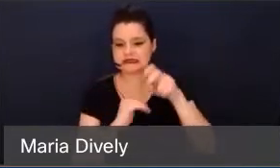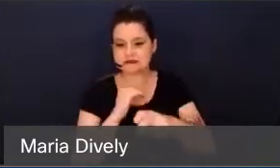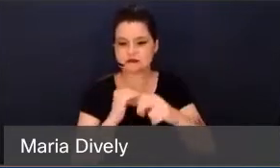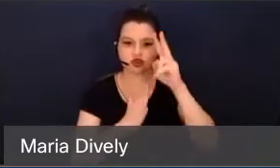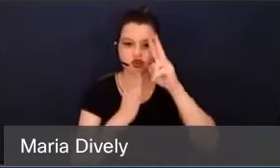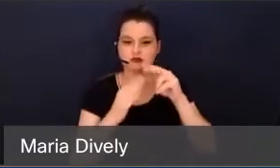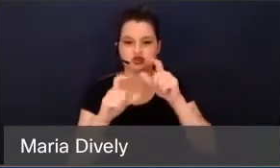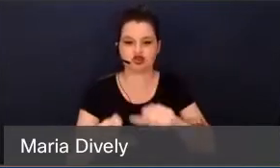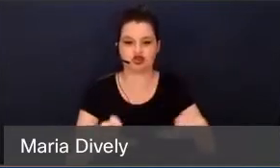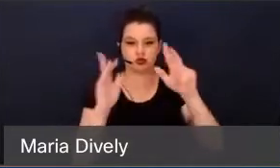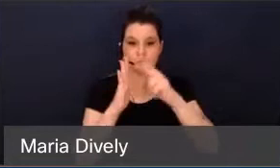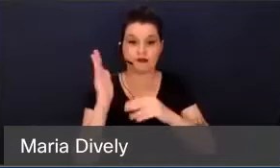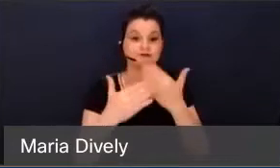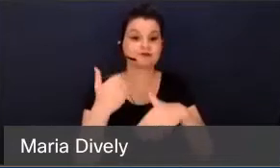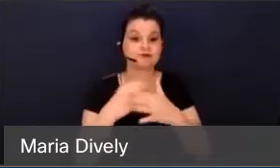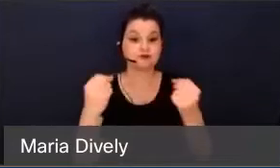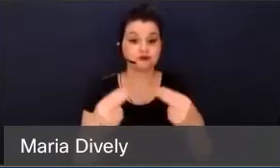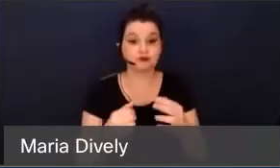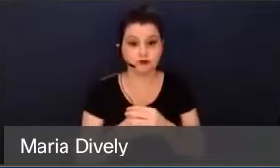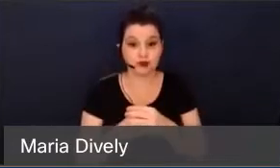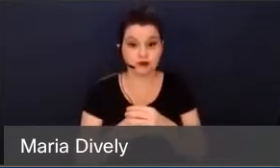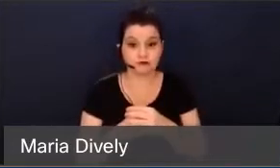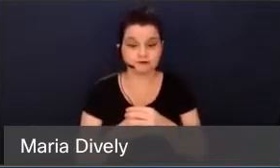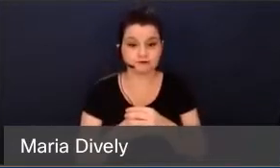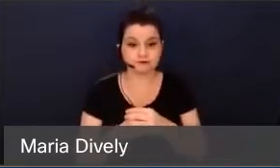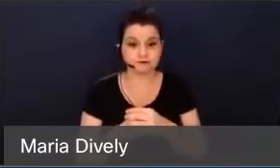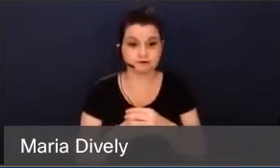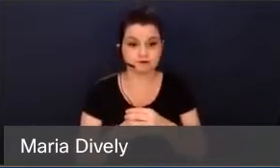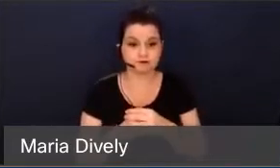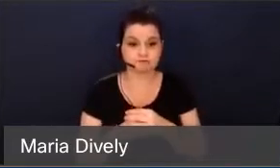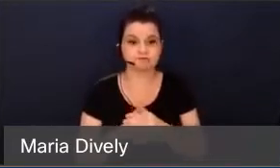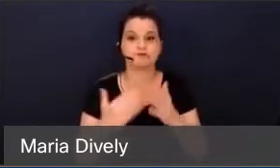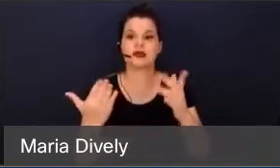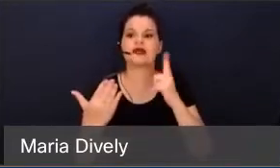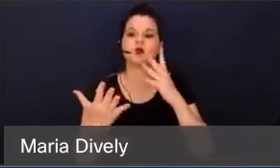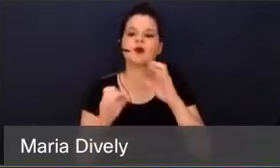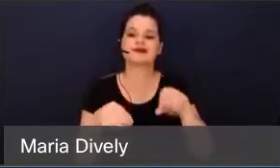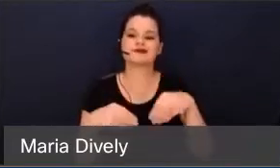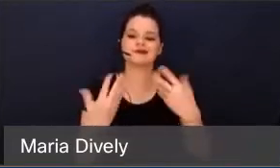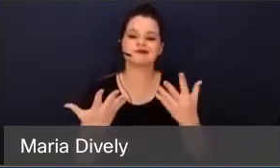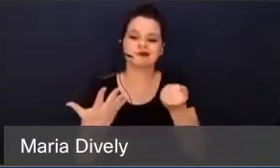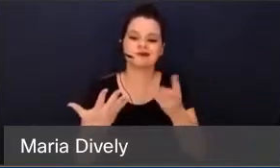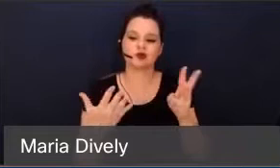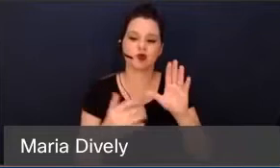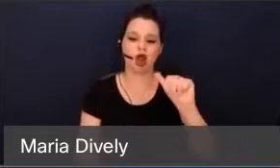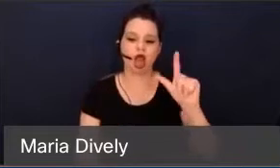Uh, next slide. I just want to give a couple Alt text tips.